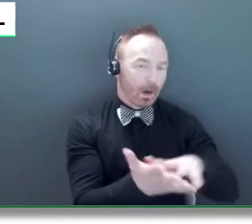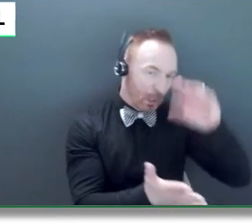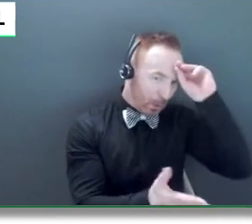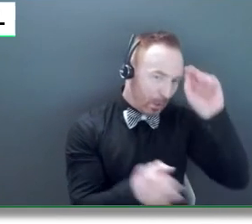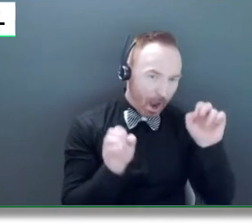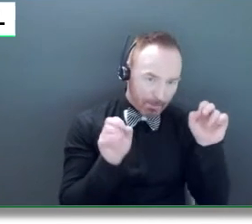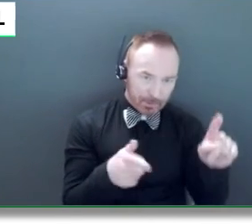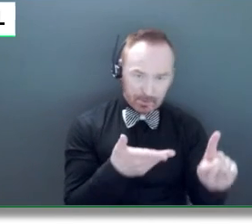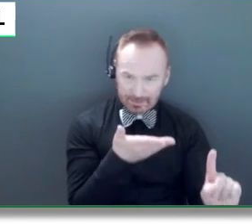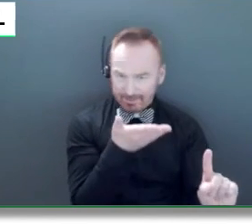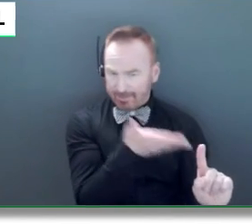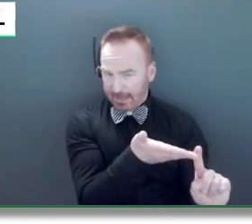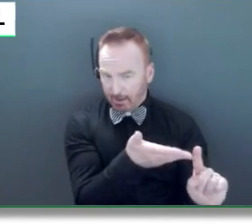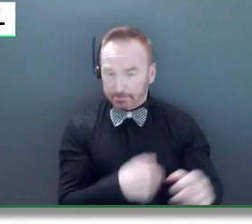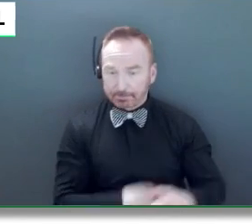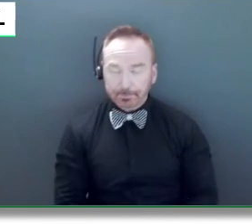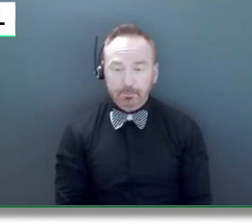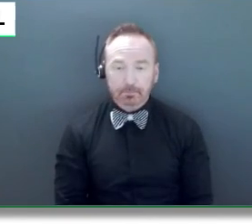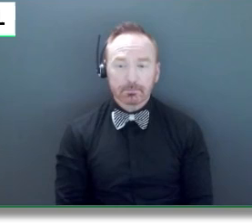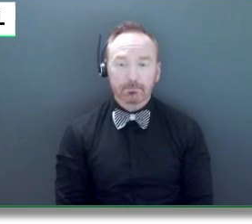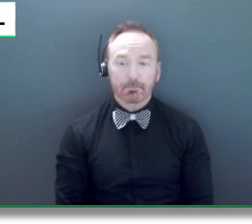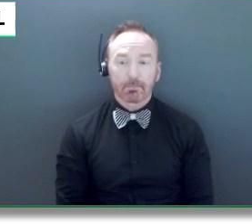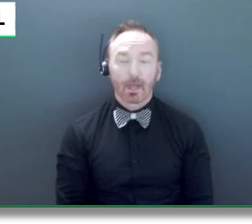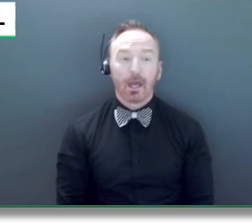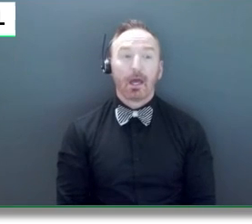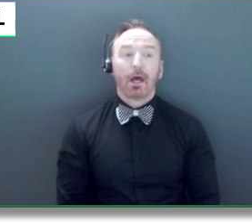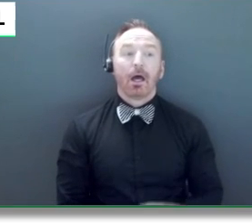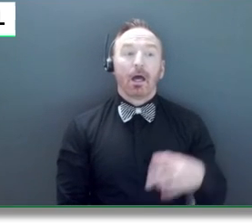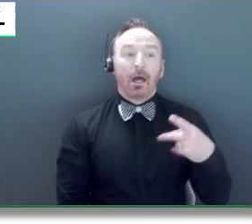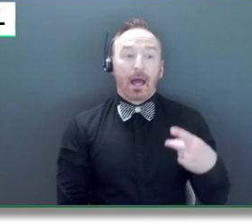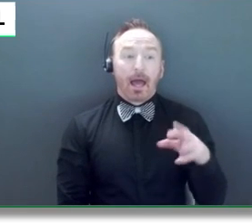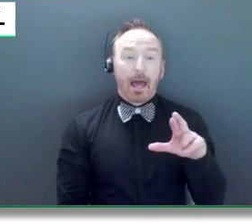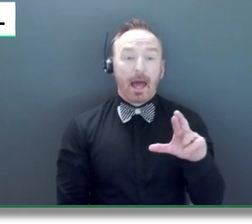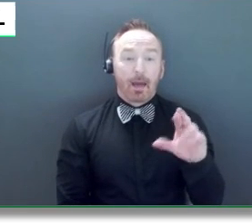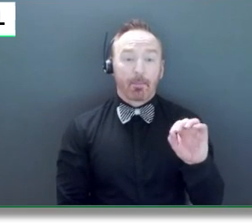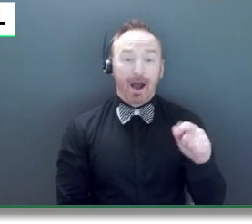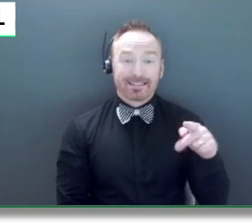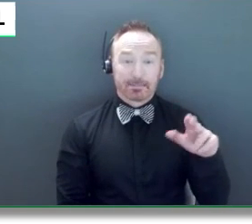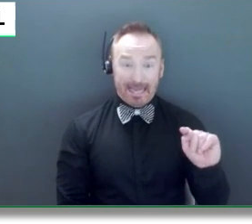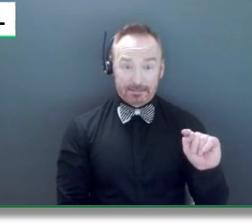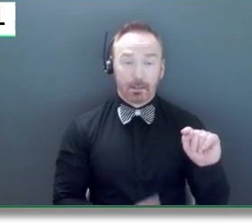based on our organization, we try to develop uh employment skills and part of